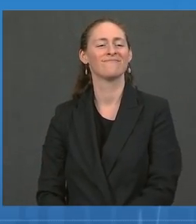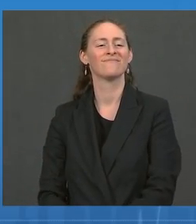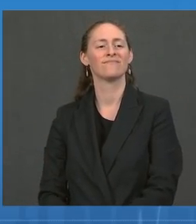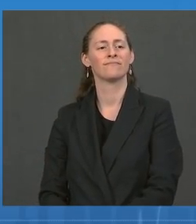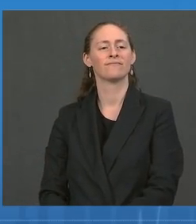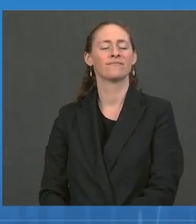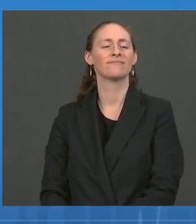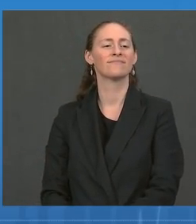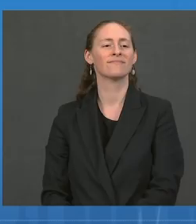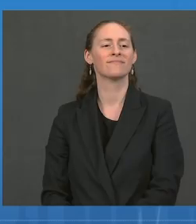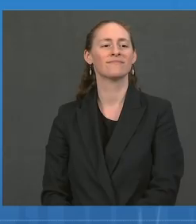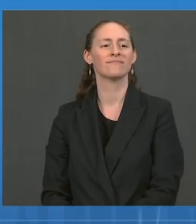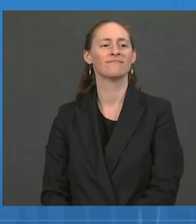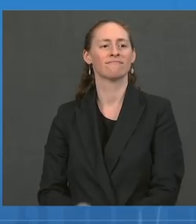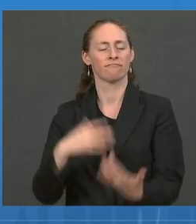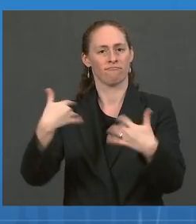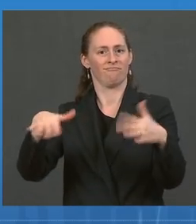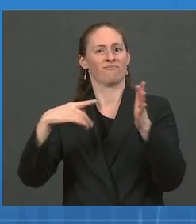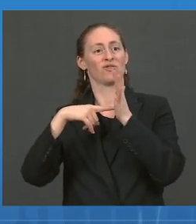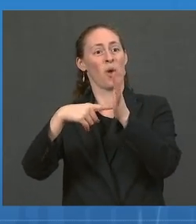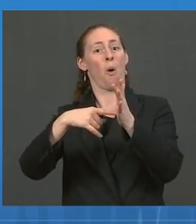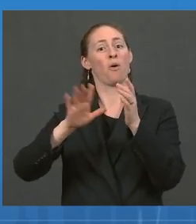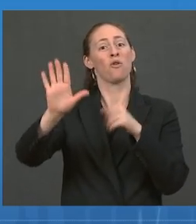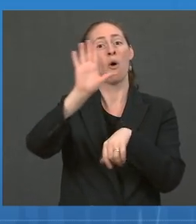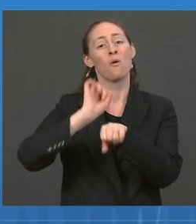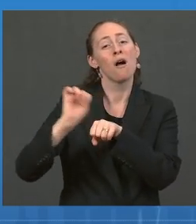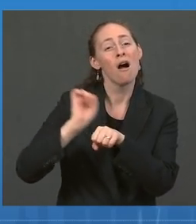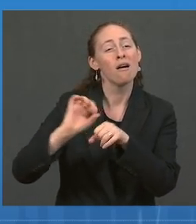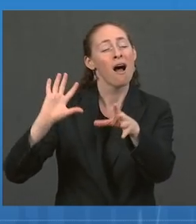to address those barriers, to address those concerns.